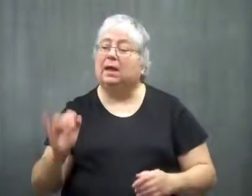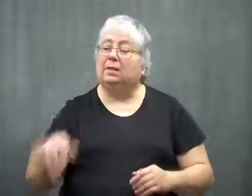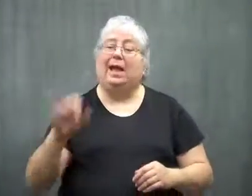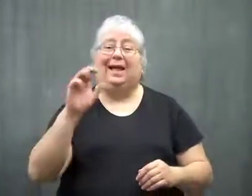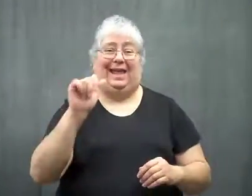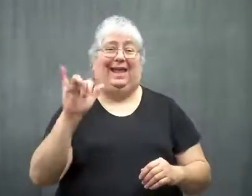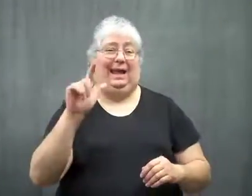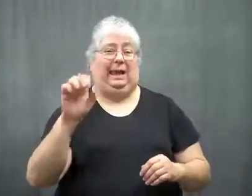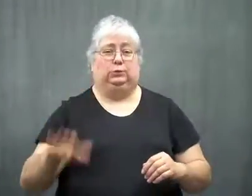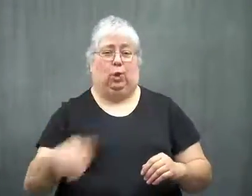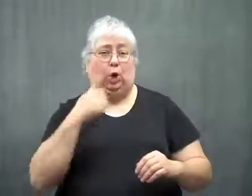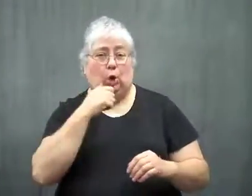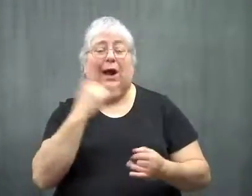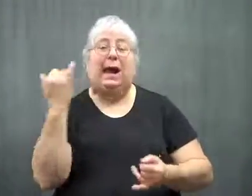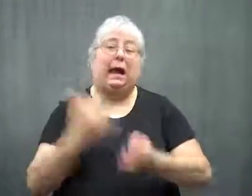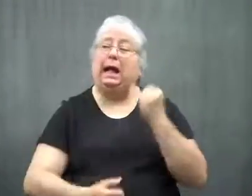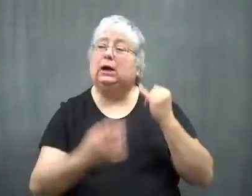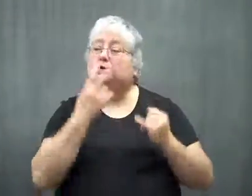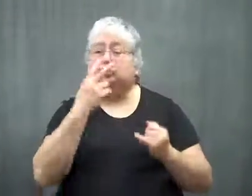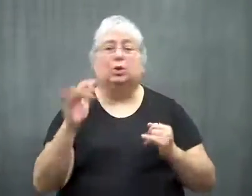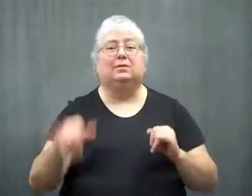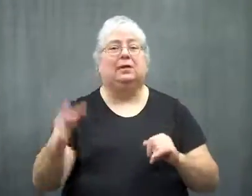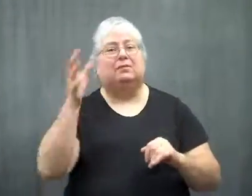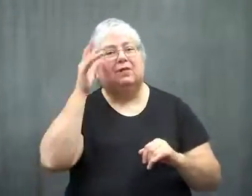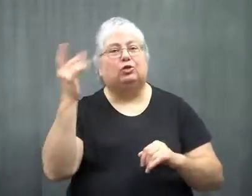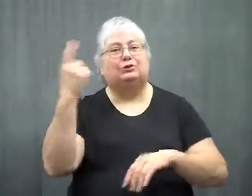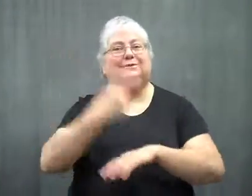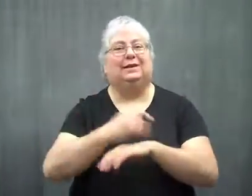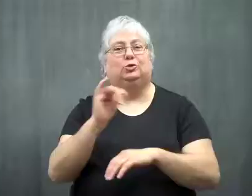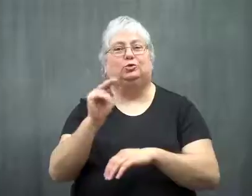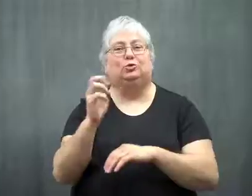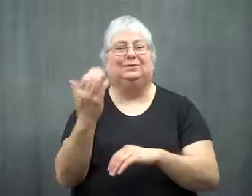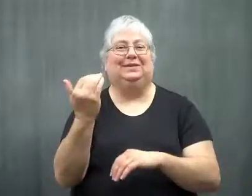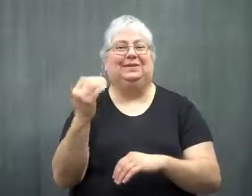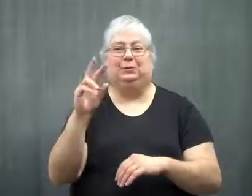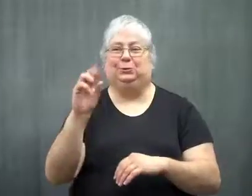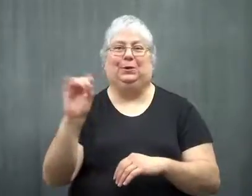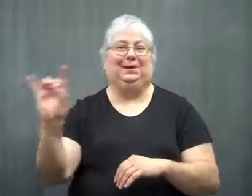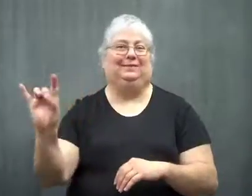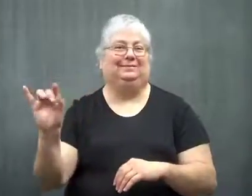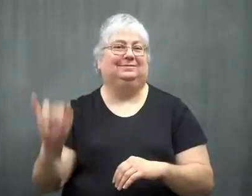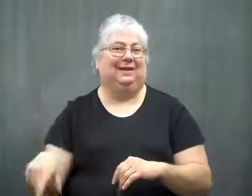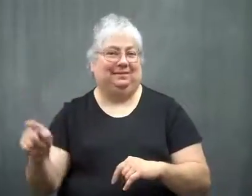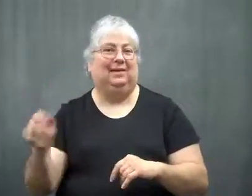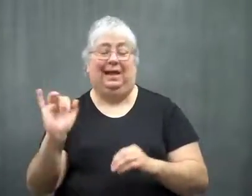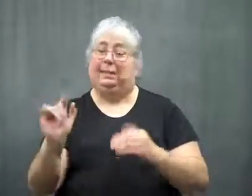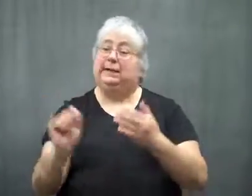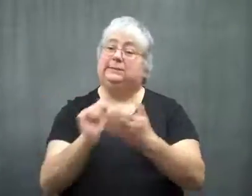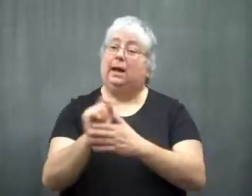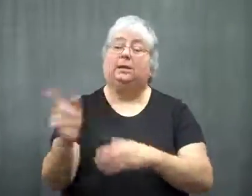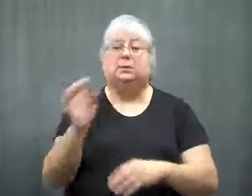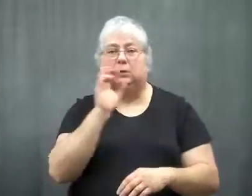Caylee, the little girl, was last seen on Father's Day, June 15, 2008. She was two years old at that time.